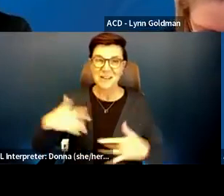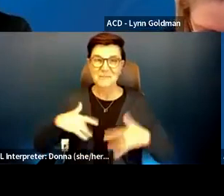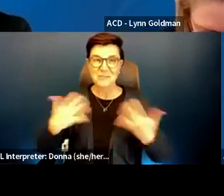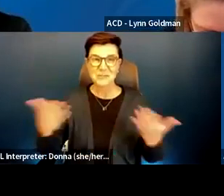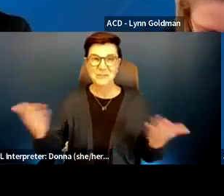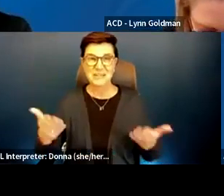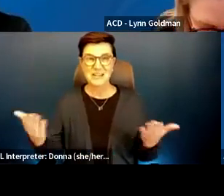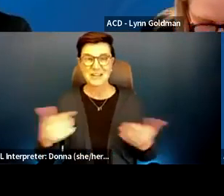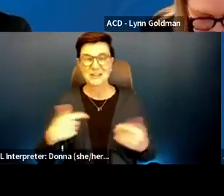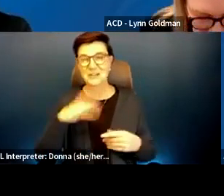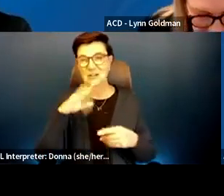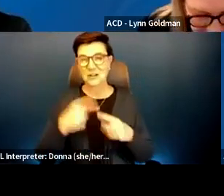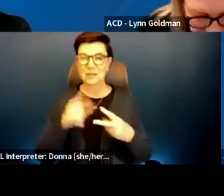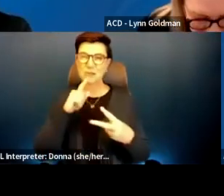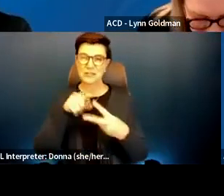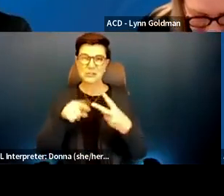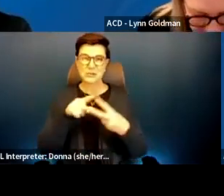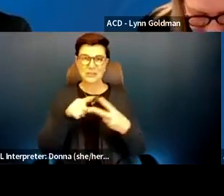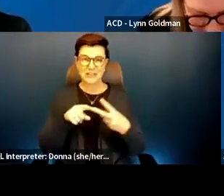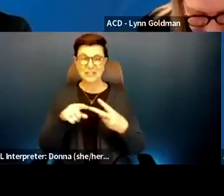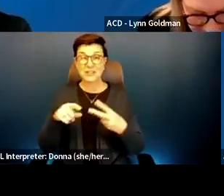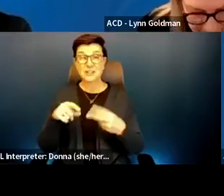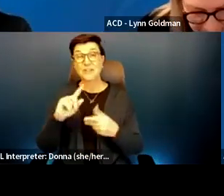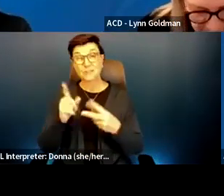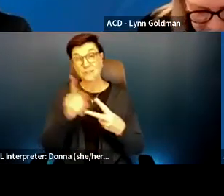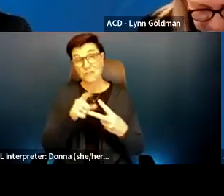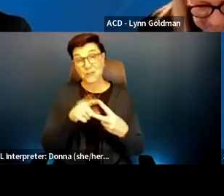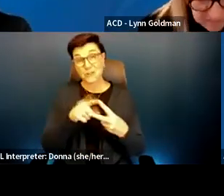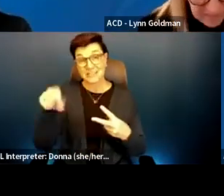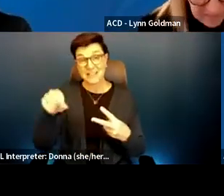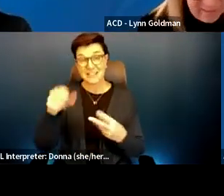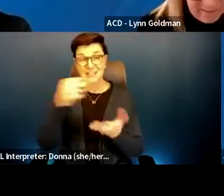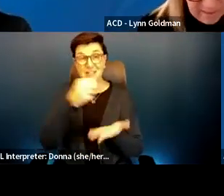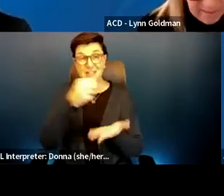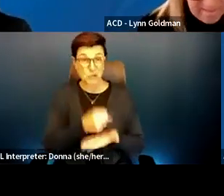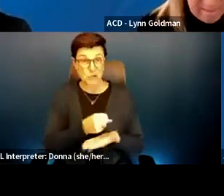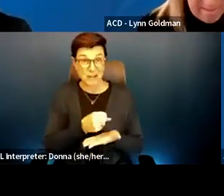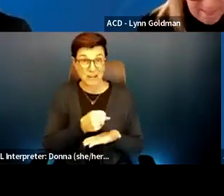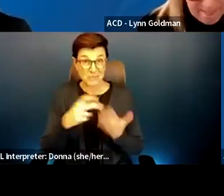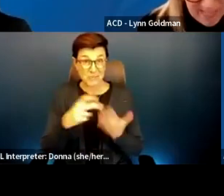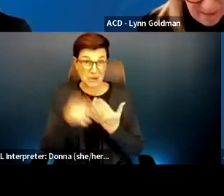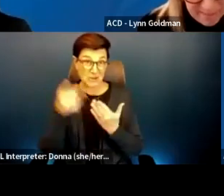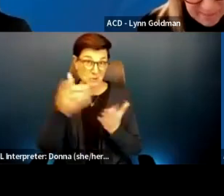I'll talk a little bit about the public health infrastructure grant program that you requested to hear about, and which,